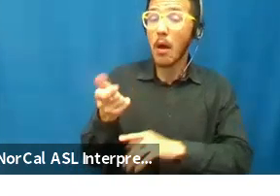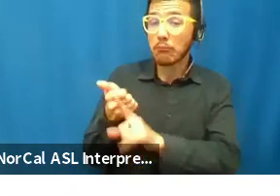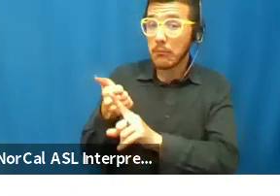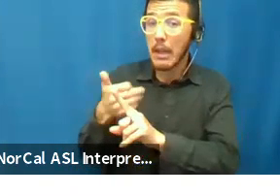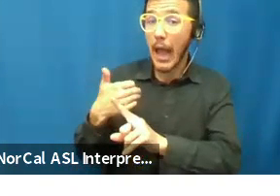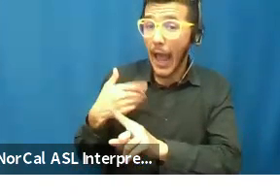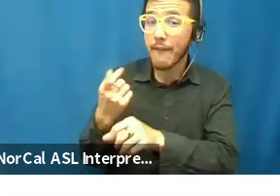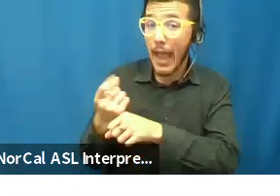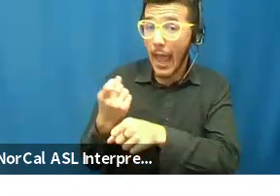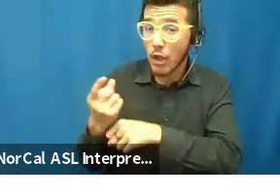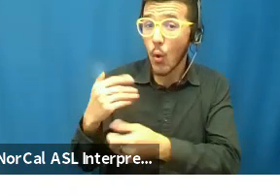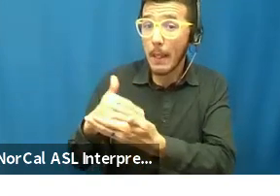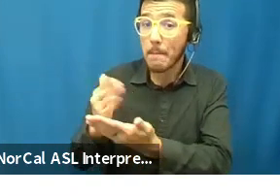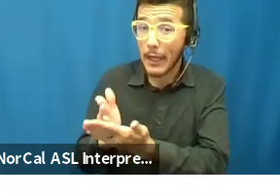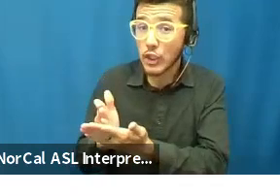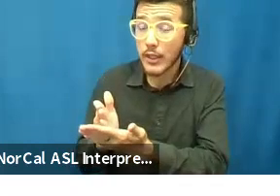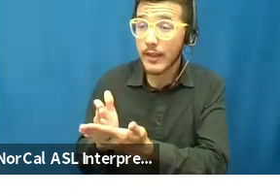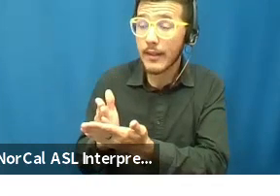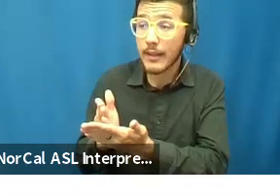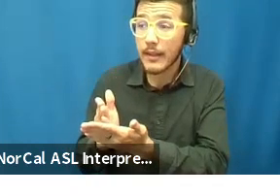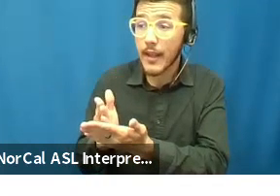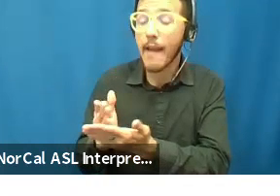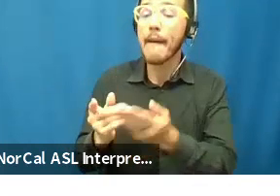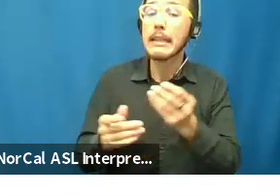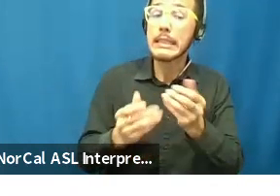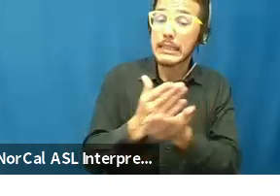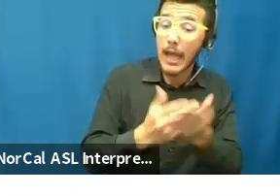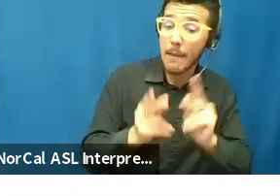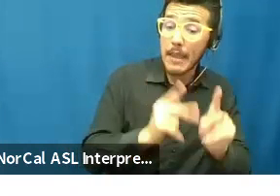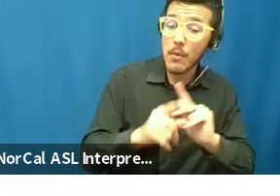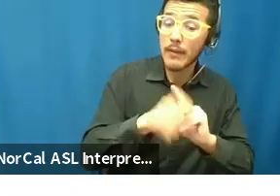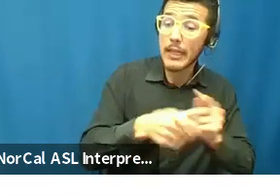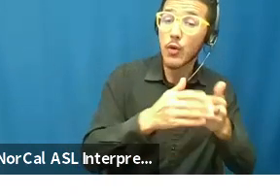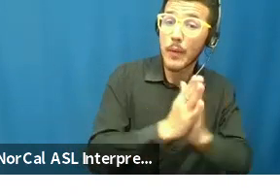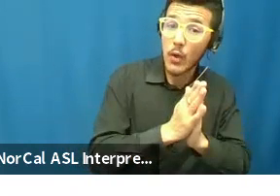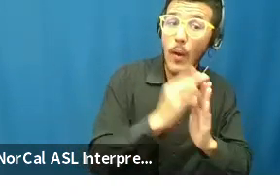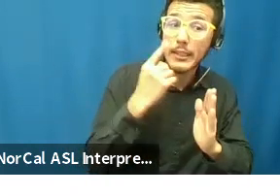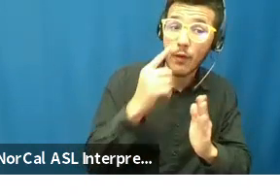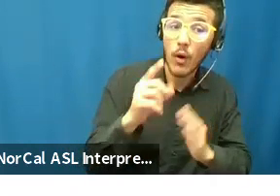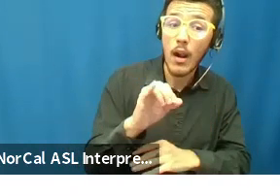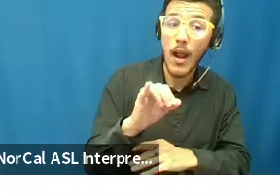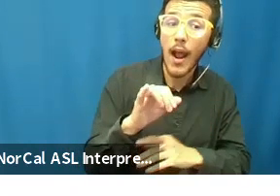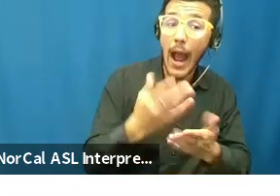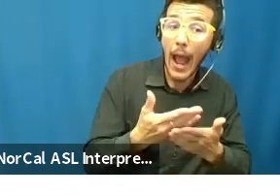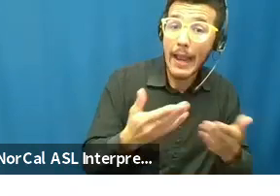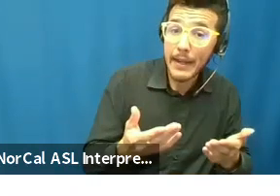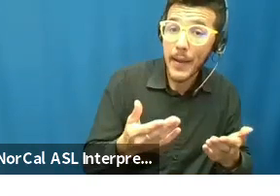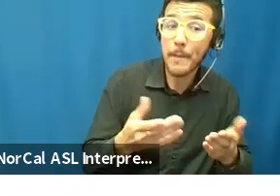so individuals had to request funding for an item, such as accessible diagnostic equipment,